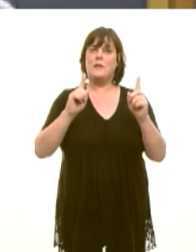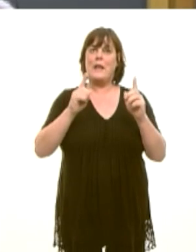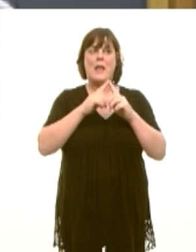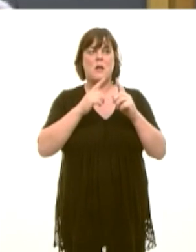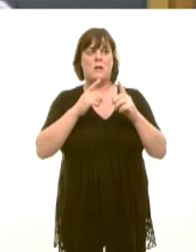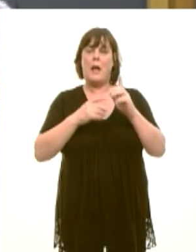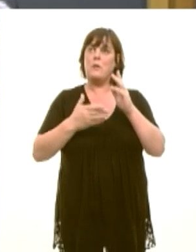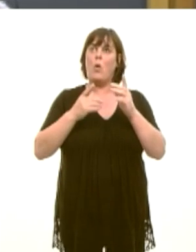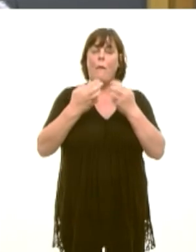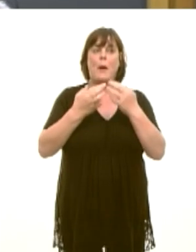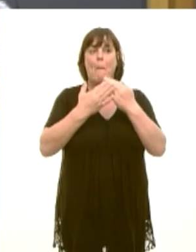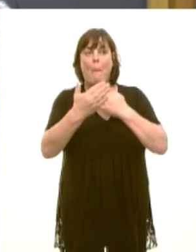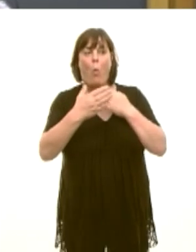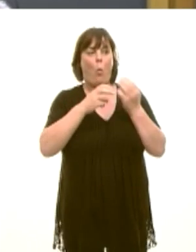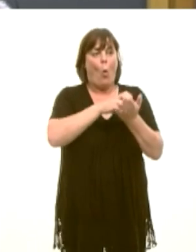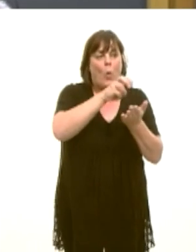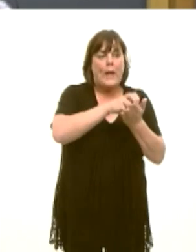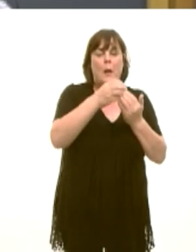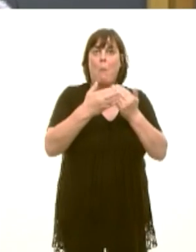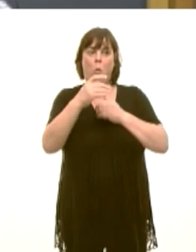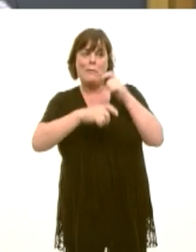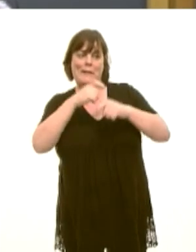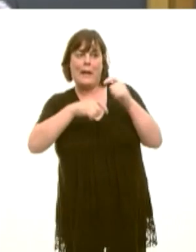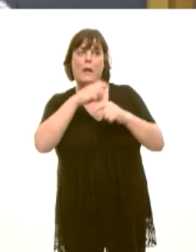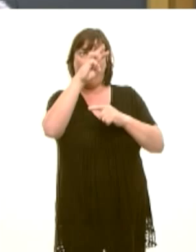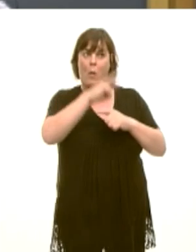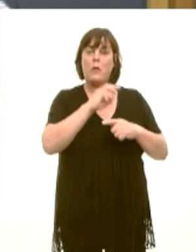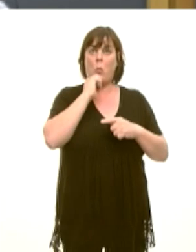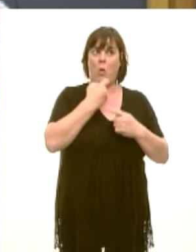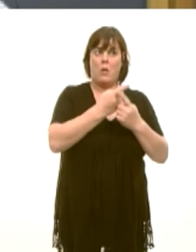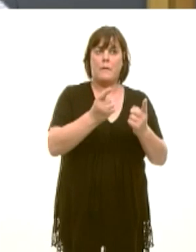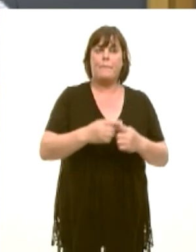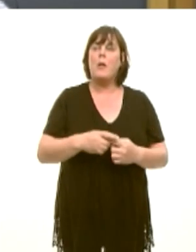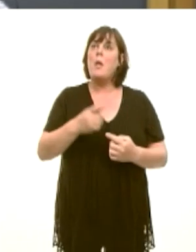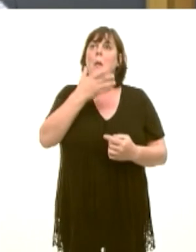and walking in Wales. Will you agree with me that the sooner we realise those health,